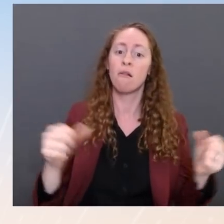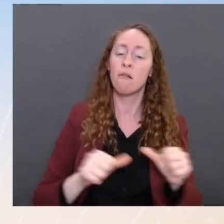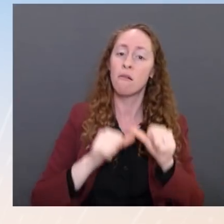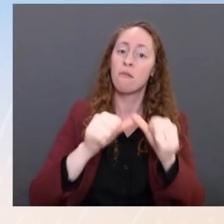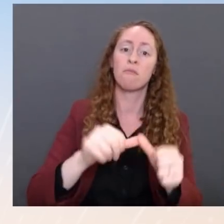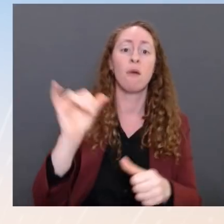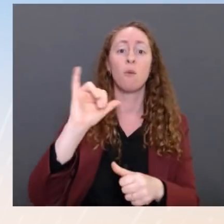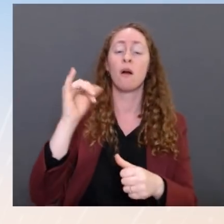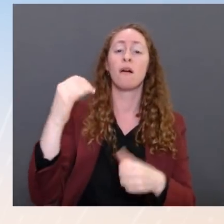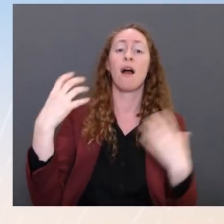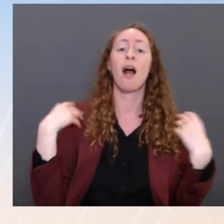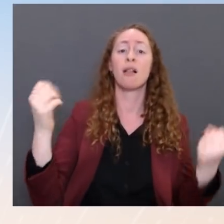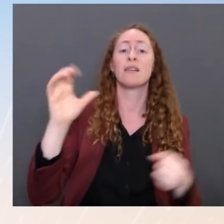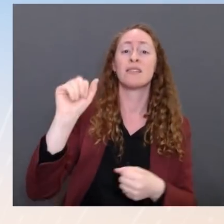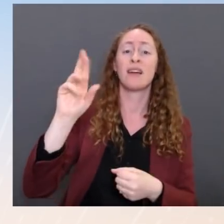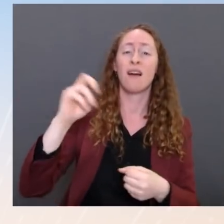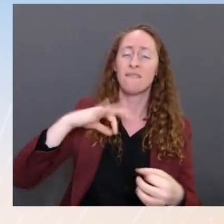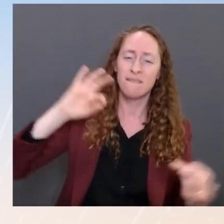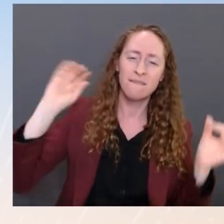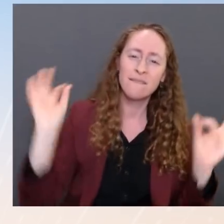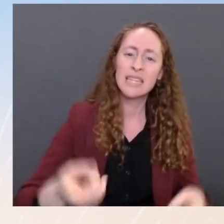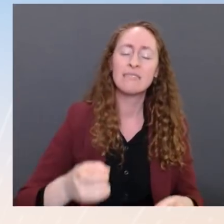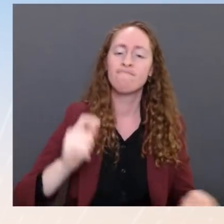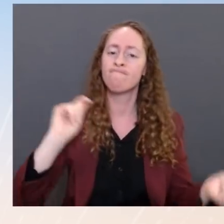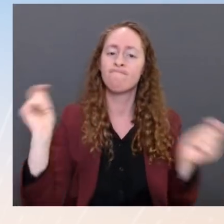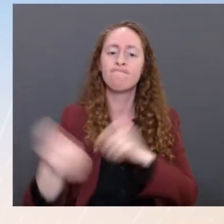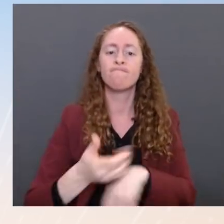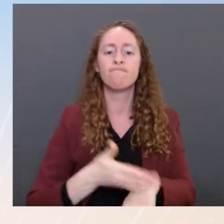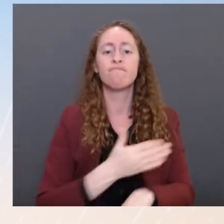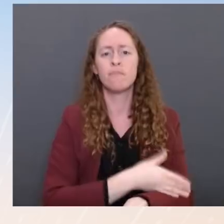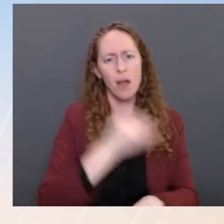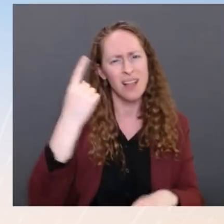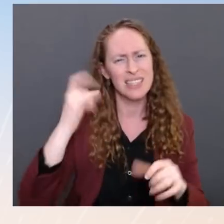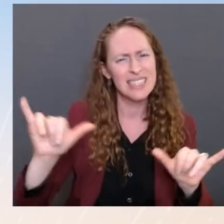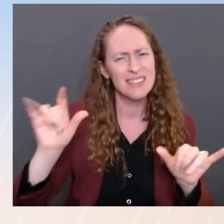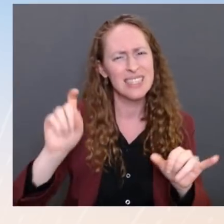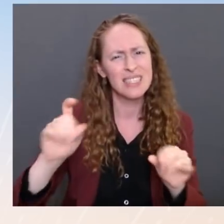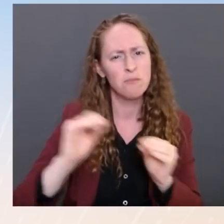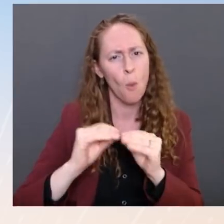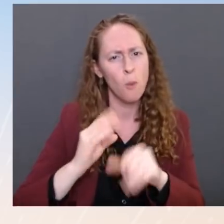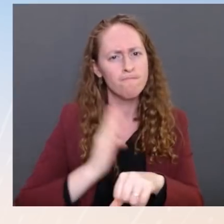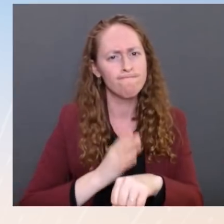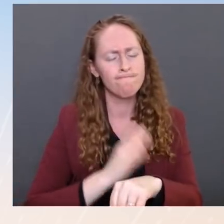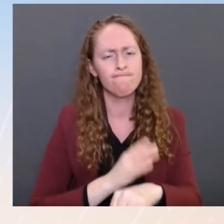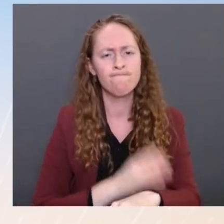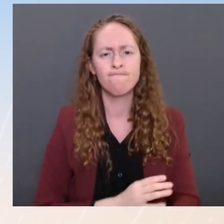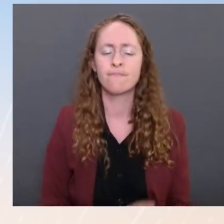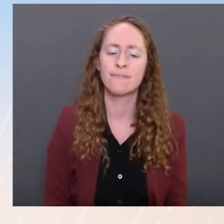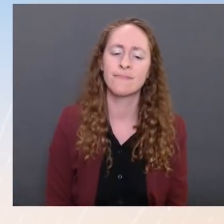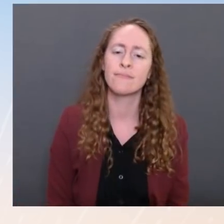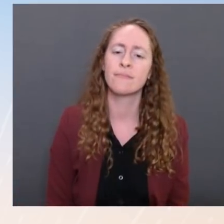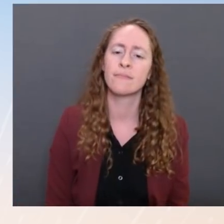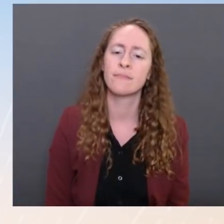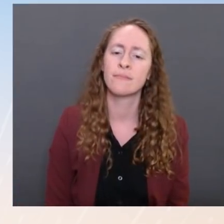And action is what people care about. The Press: And people care about transparency, as you indicate as well. So my last question on this topic is: Can you help people better understand